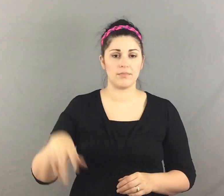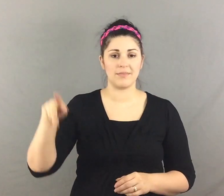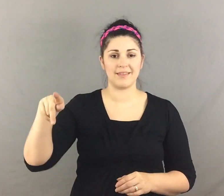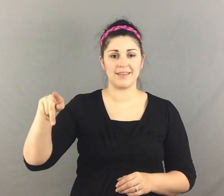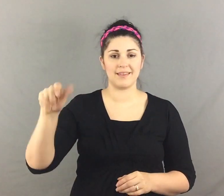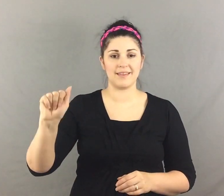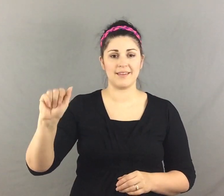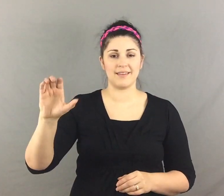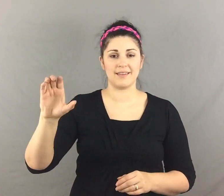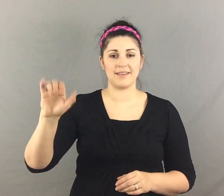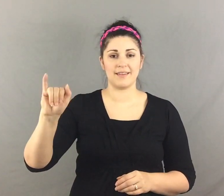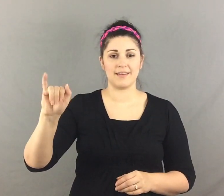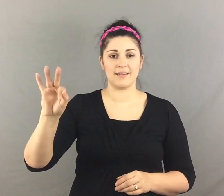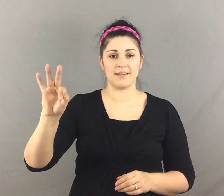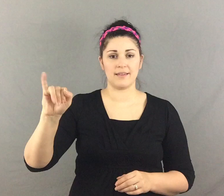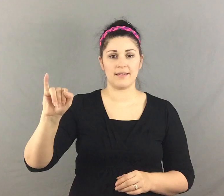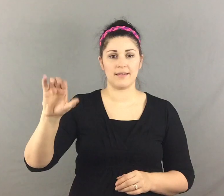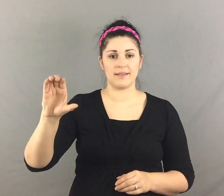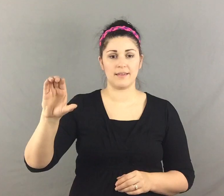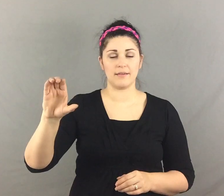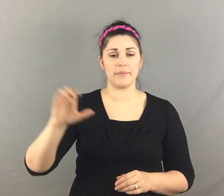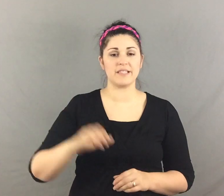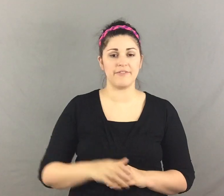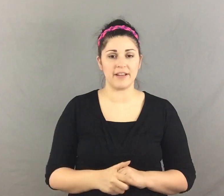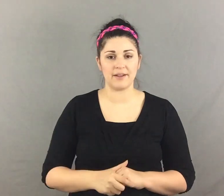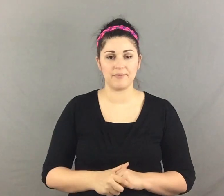Spelling Pacific.